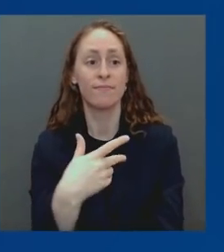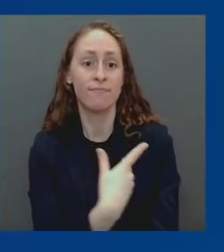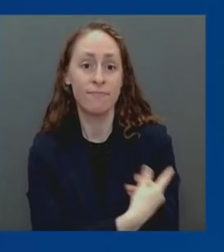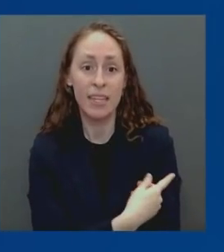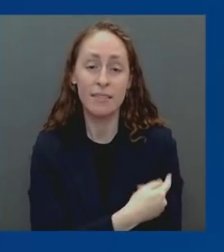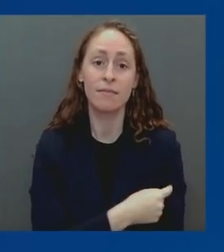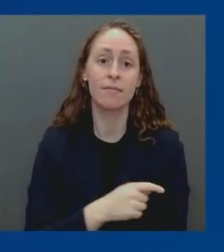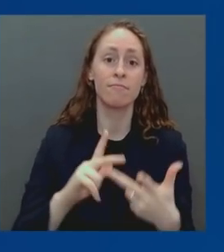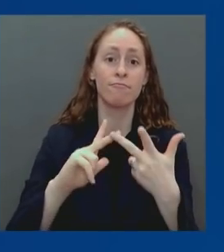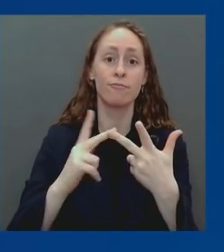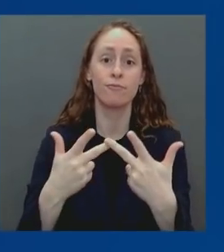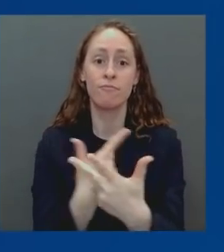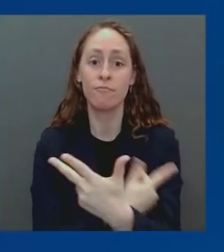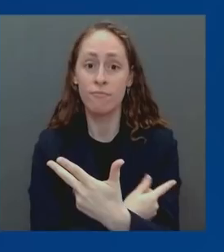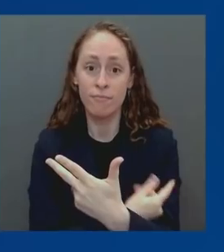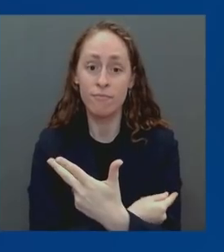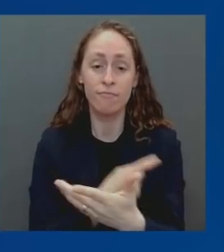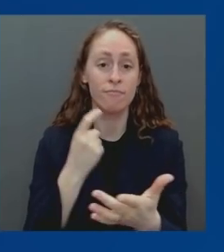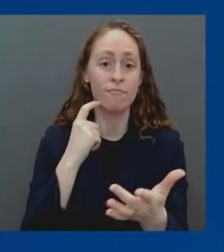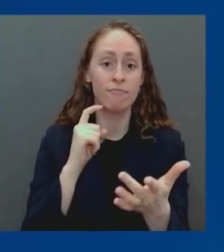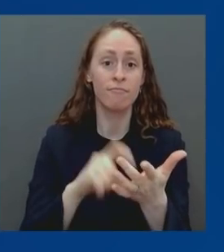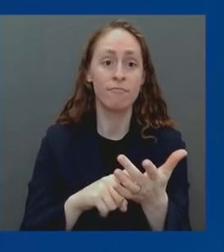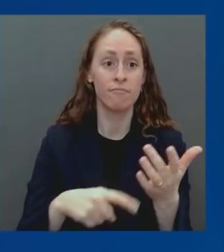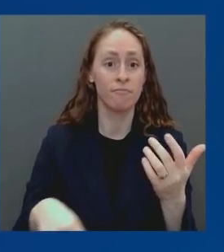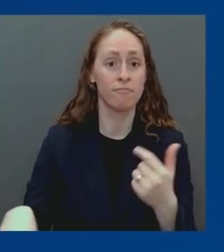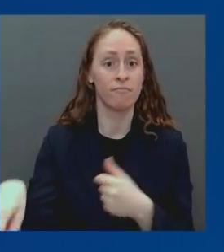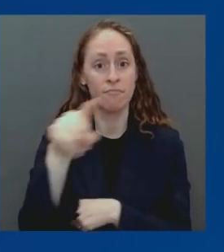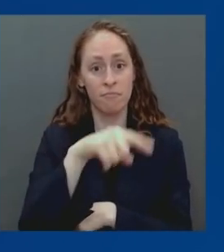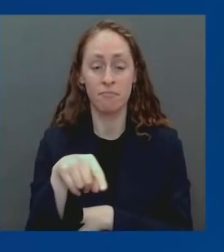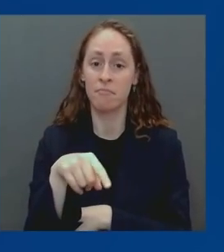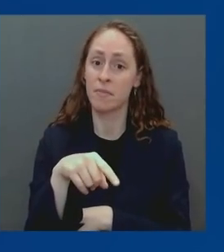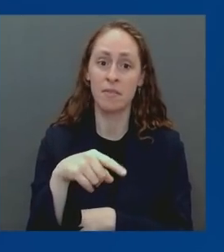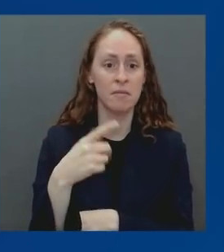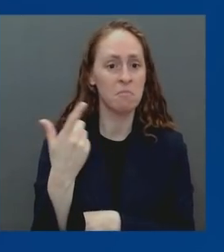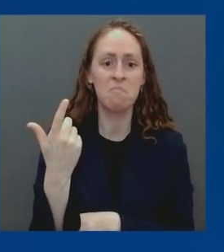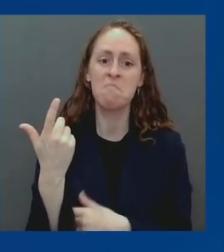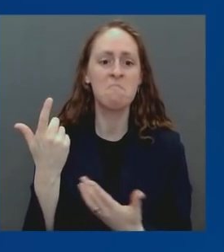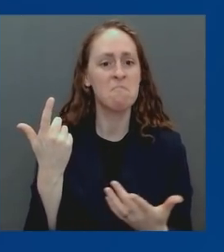Looking at the data from the week ending December 4th, the number of average weekly deaths